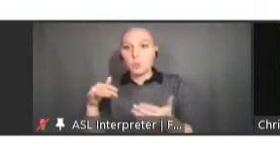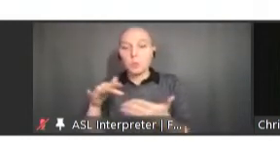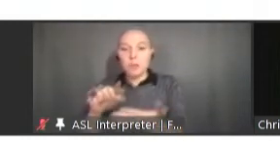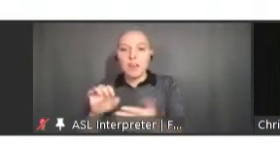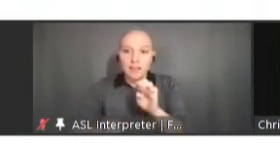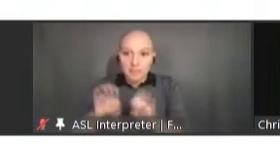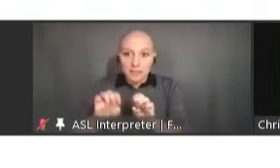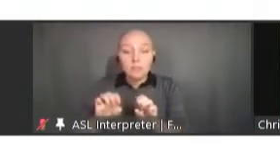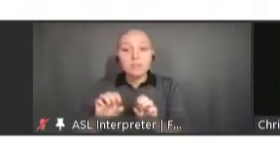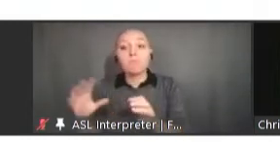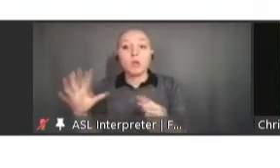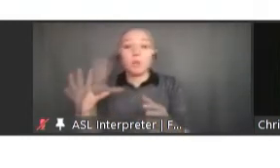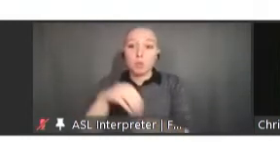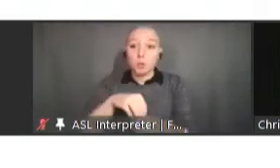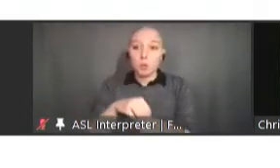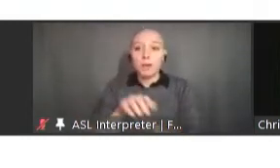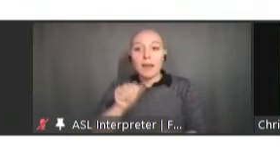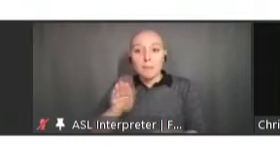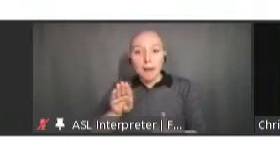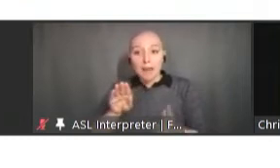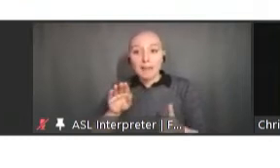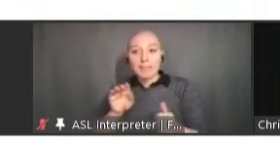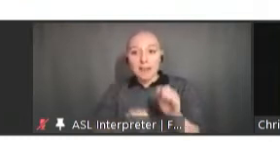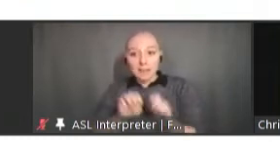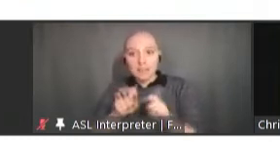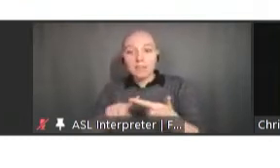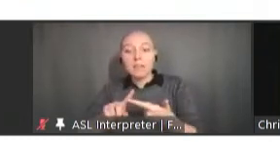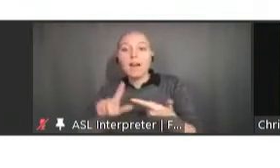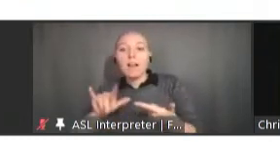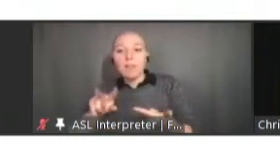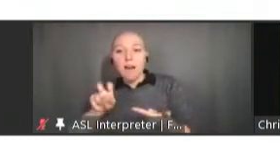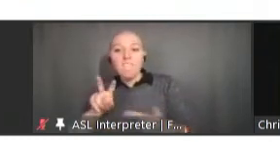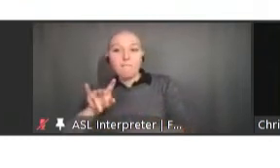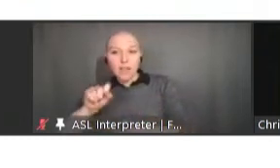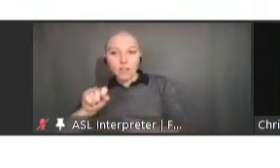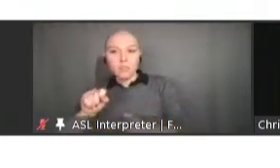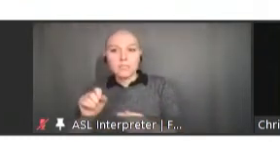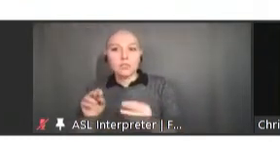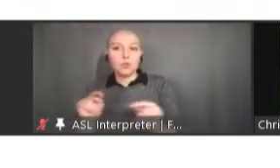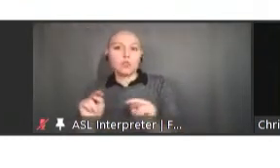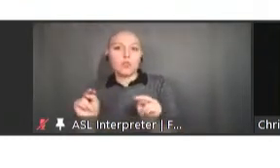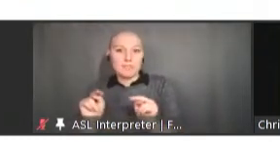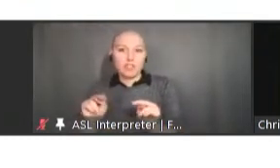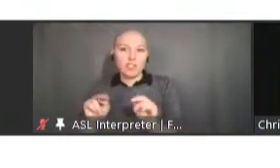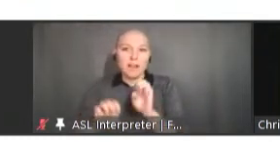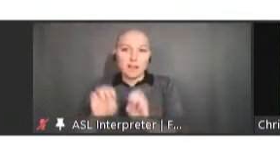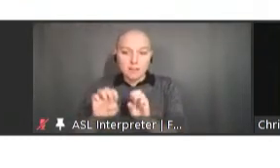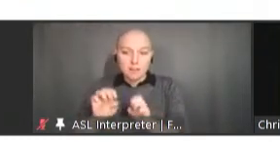pseudovirus assays, and live virus neutralization assays. Binding a neutralization data generated